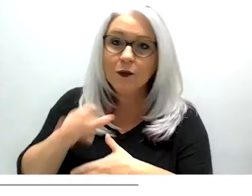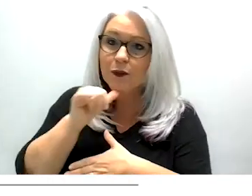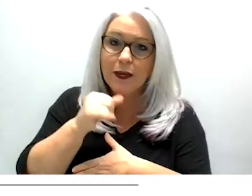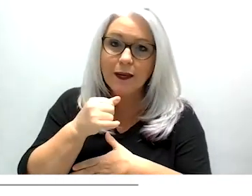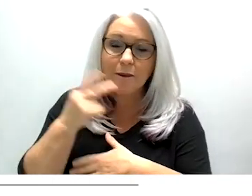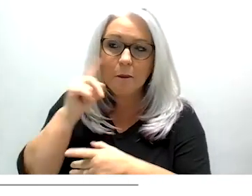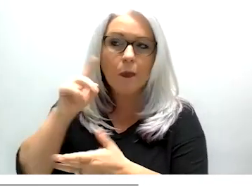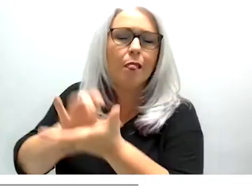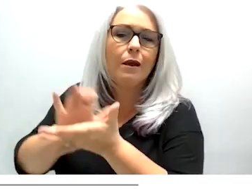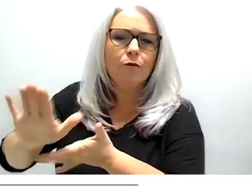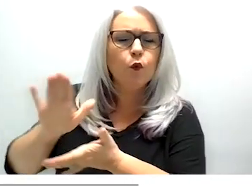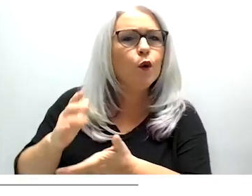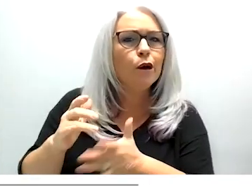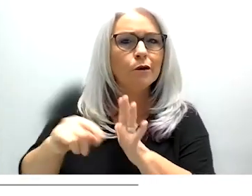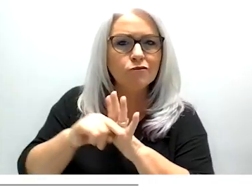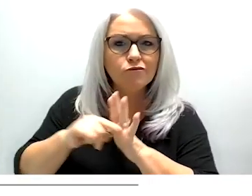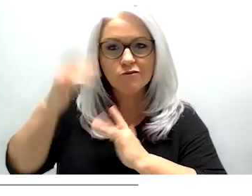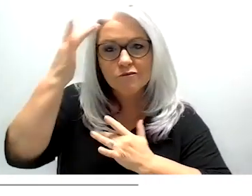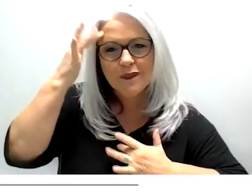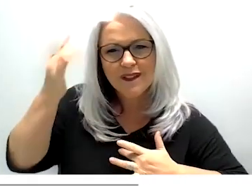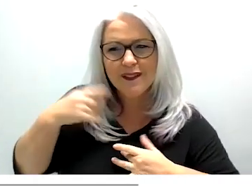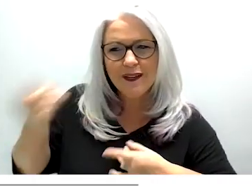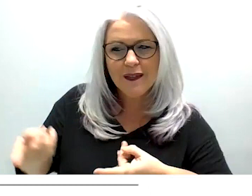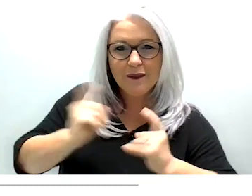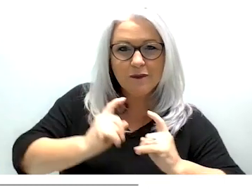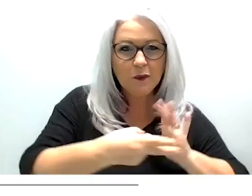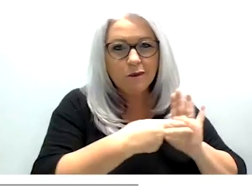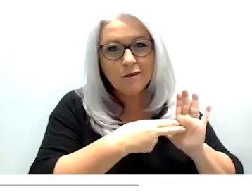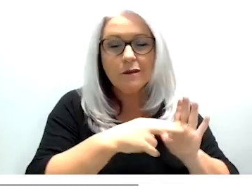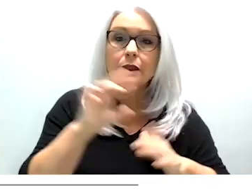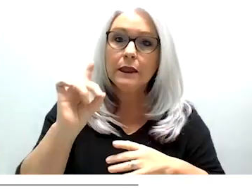diagnosis that you're unsure of, for example, they prescribe all